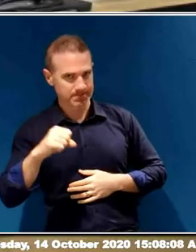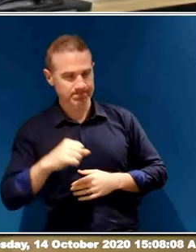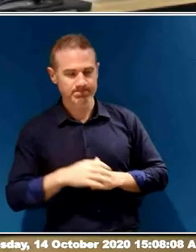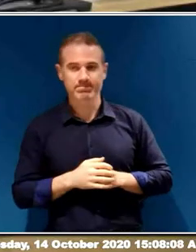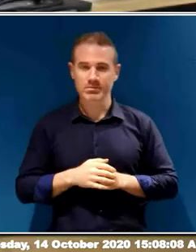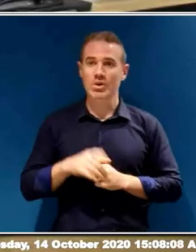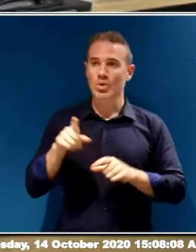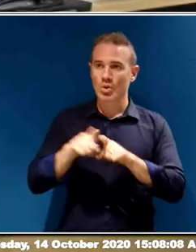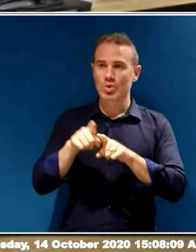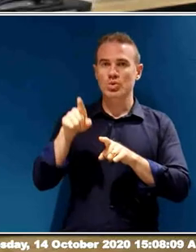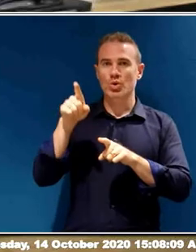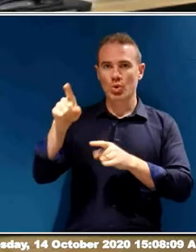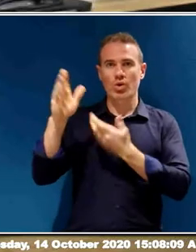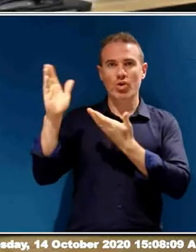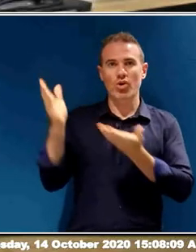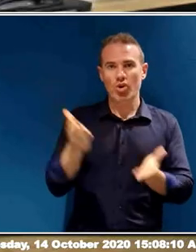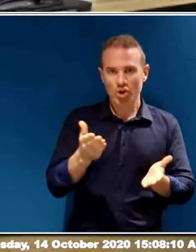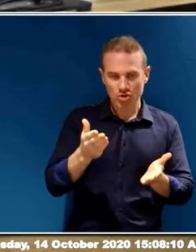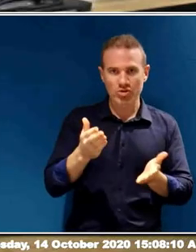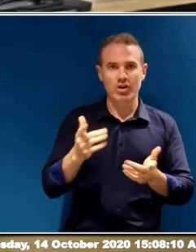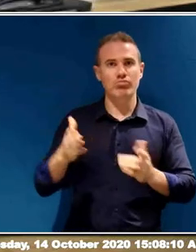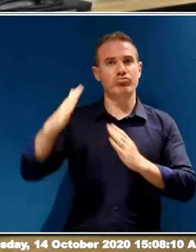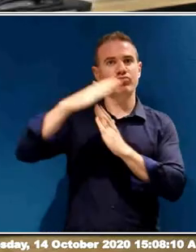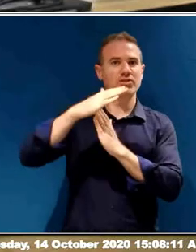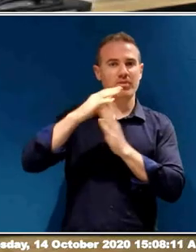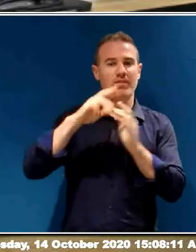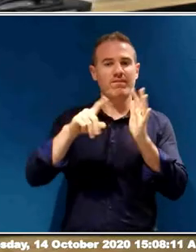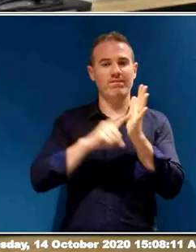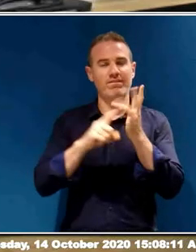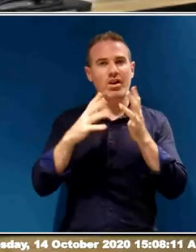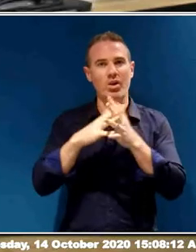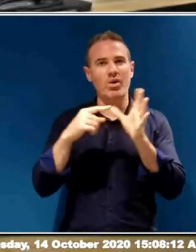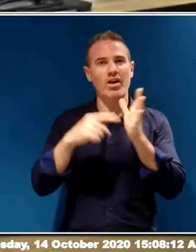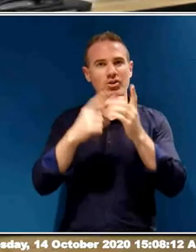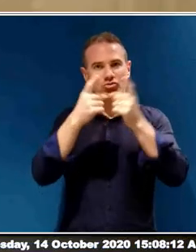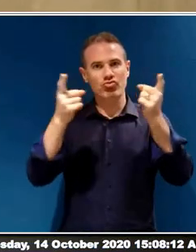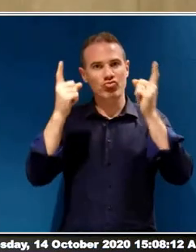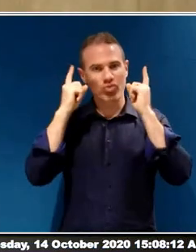Graduate School of Education at the University of Melbourne, the National